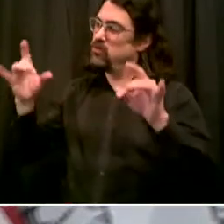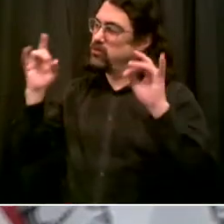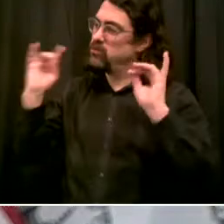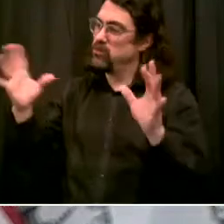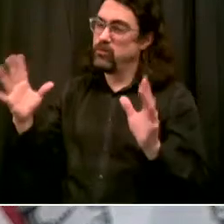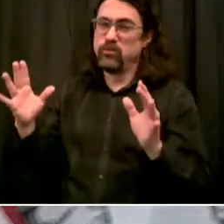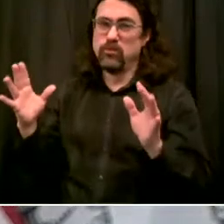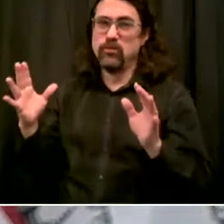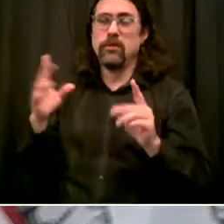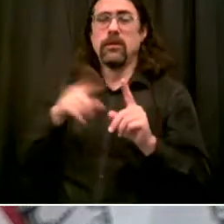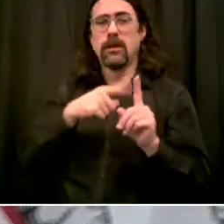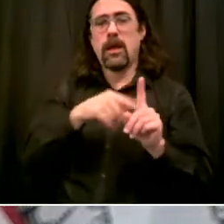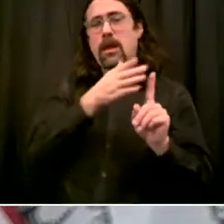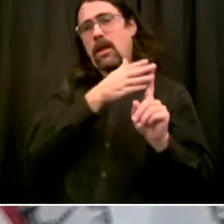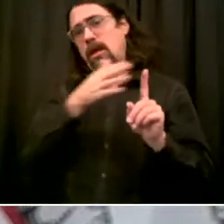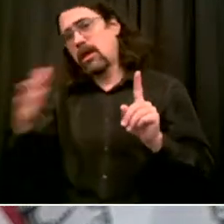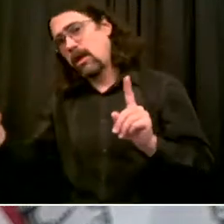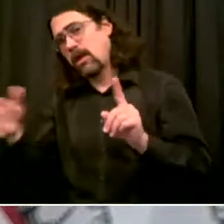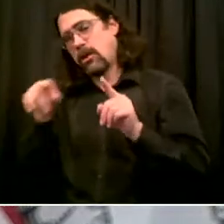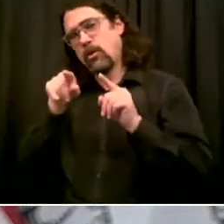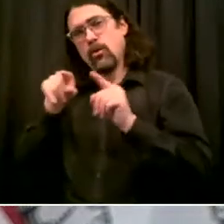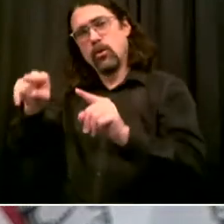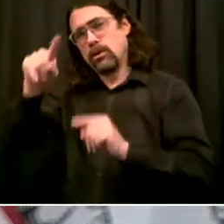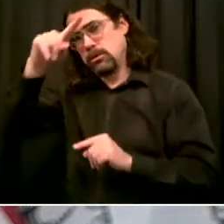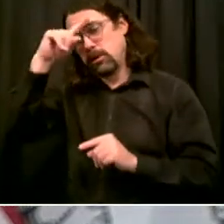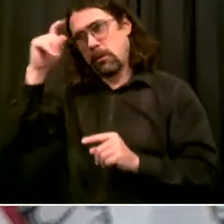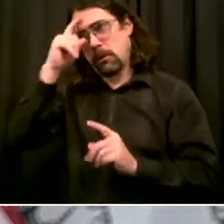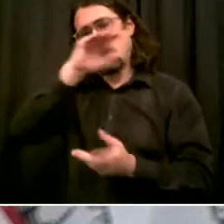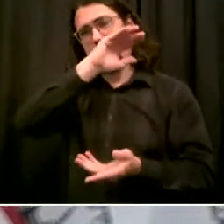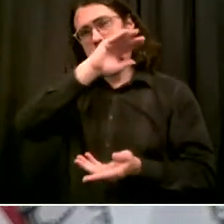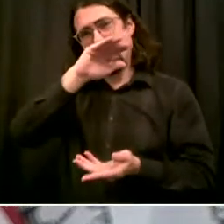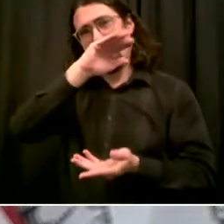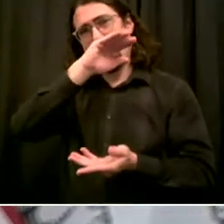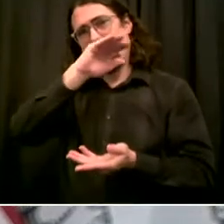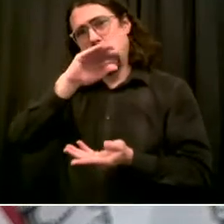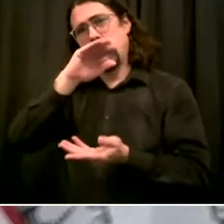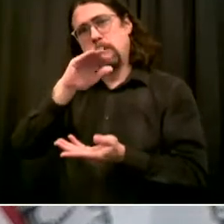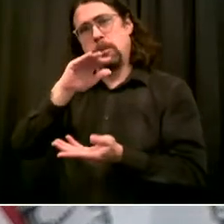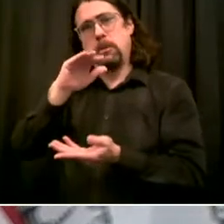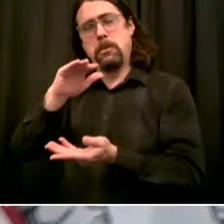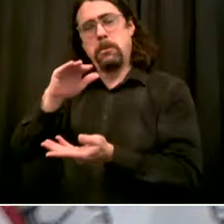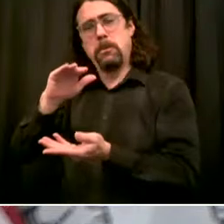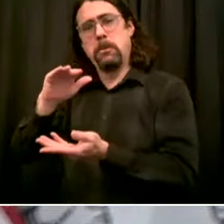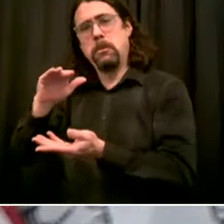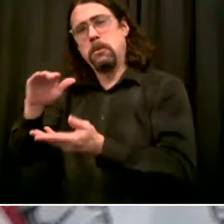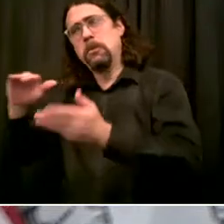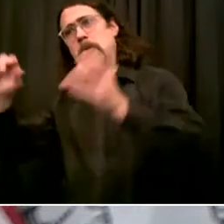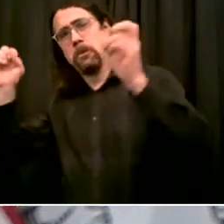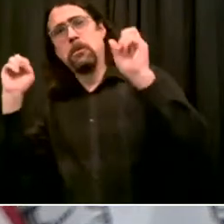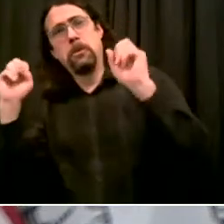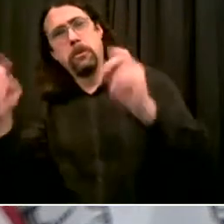SUMMER WE WERE AT 1% AND 1 1/2% AND SOMETIMES PUSHING HIGHER.